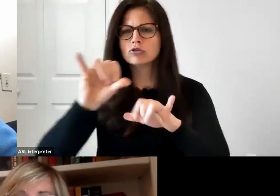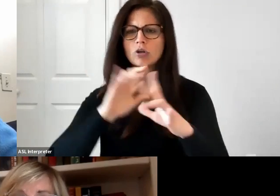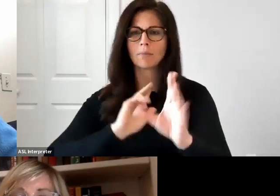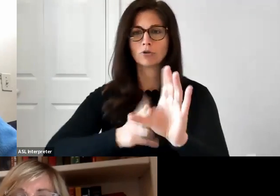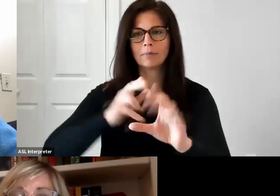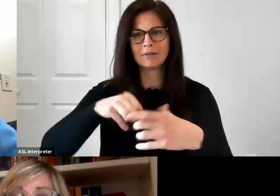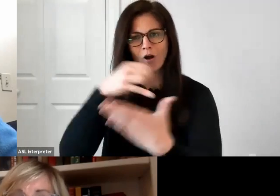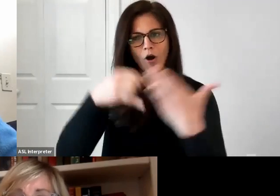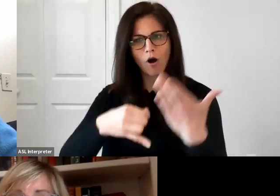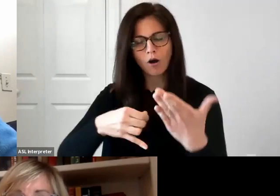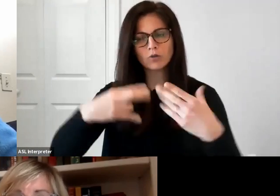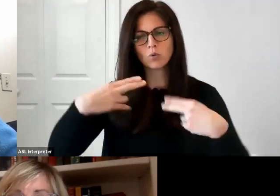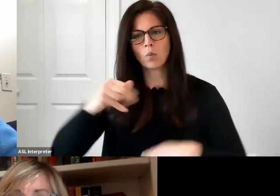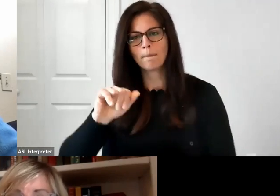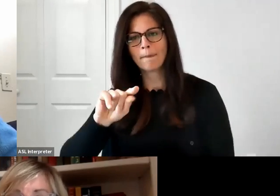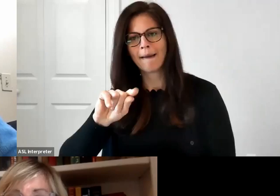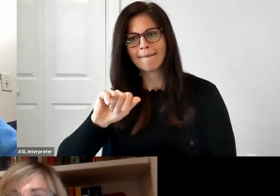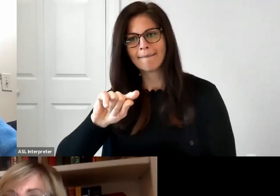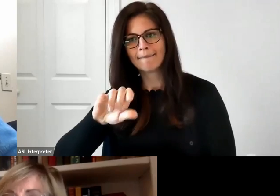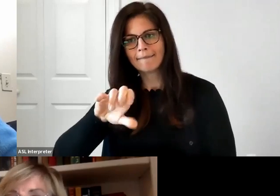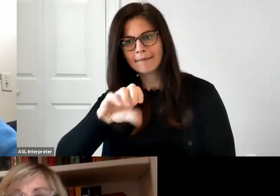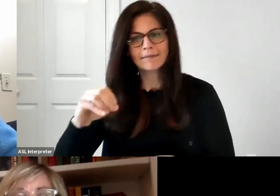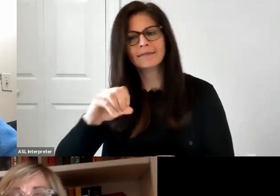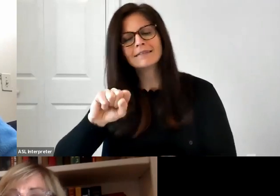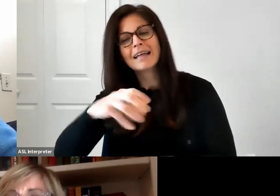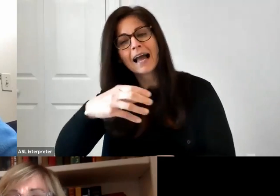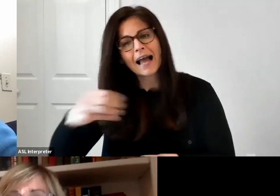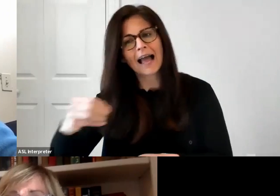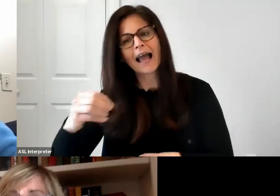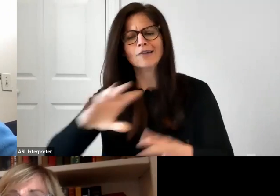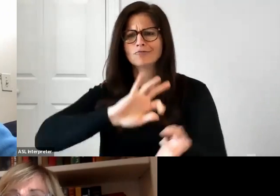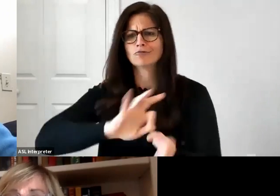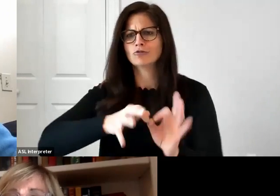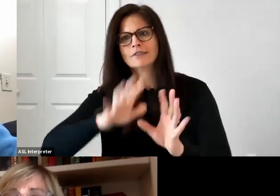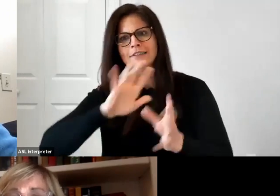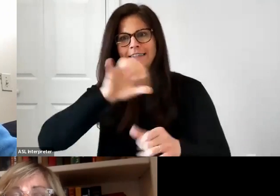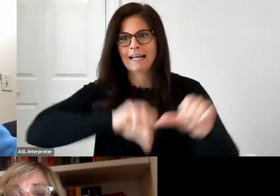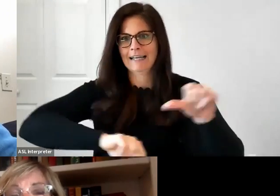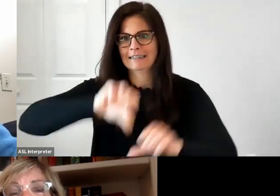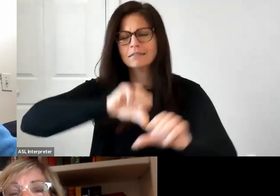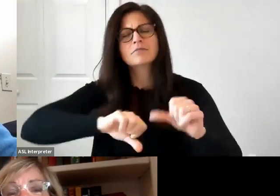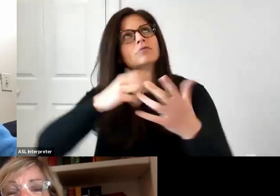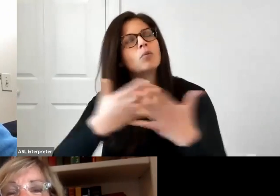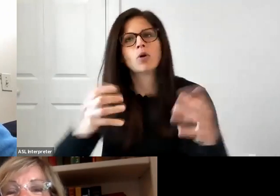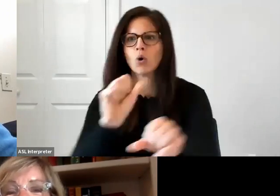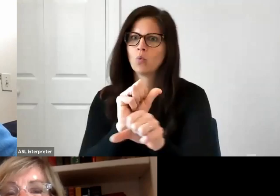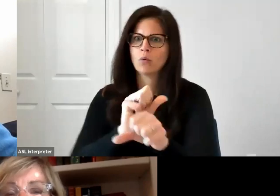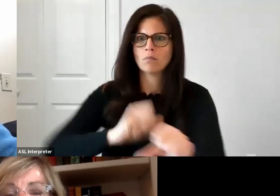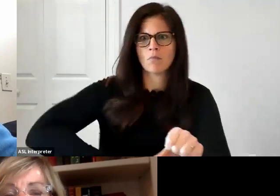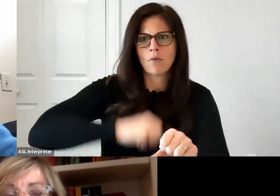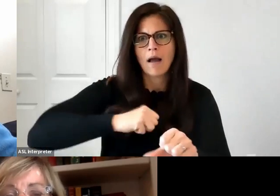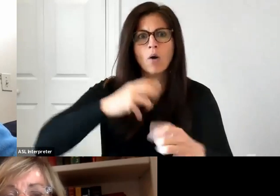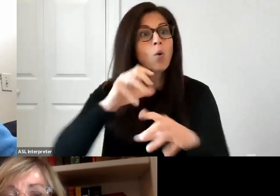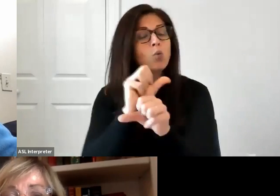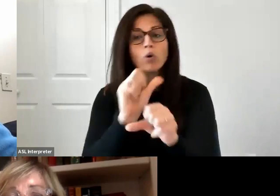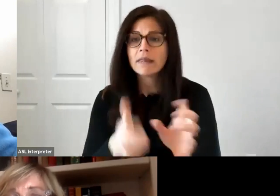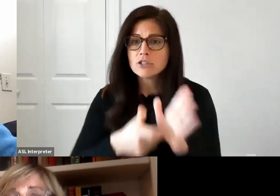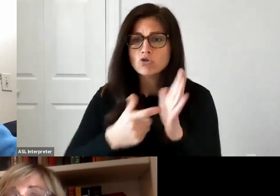humanities, and interpretive sciences. There is so much work to be proud of and work that deserves recognition.